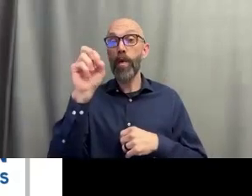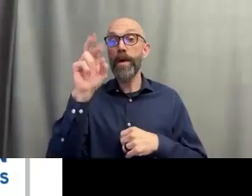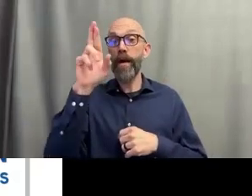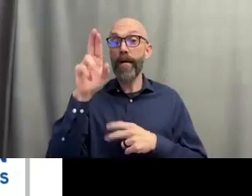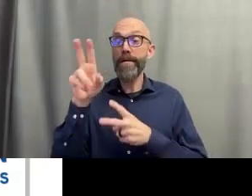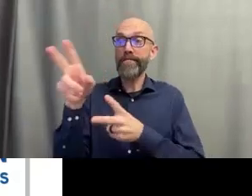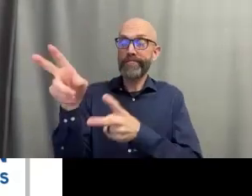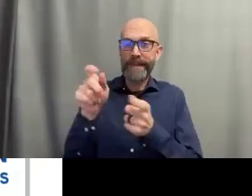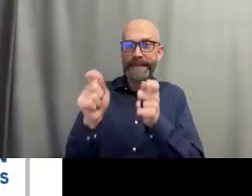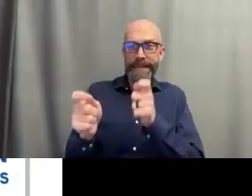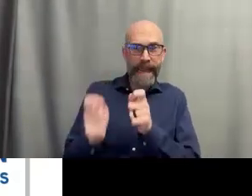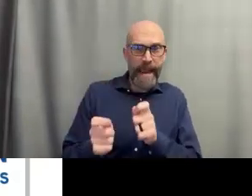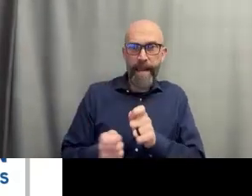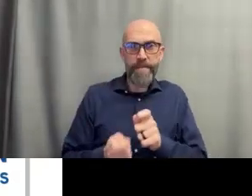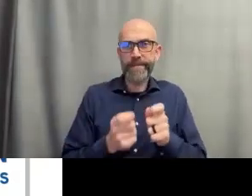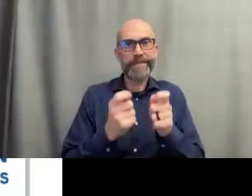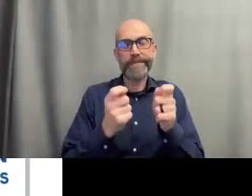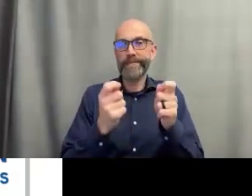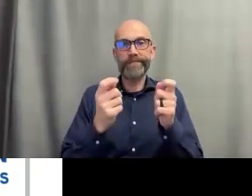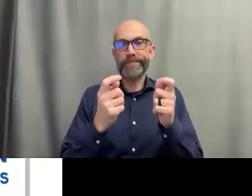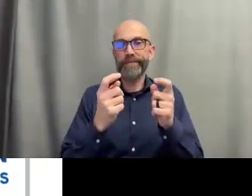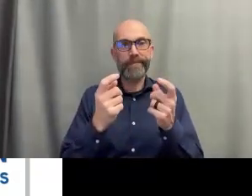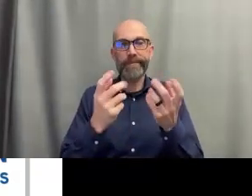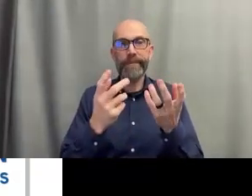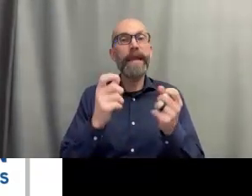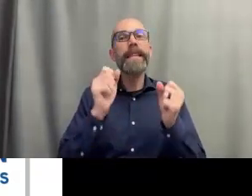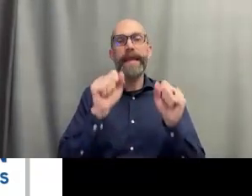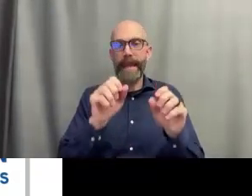so that they can be contributed to this as their own work.